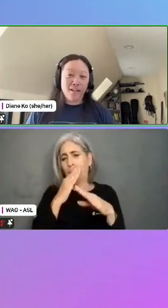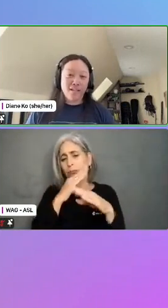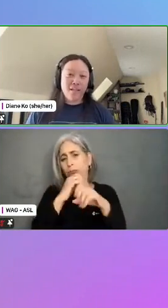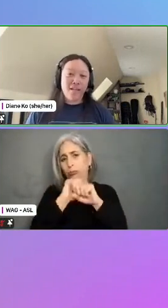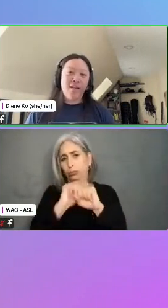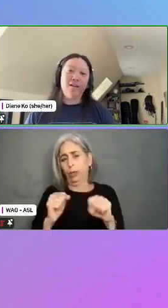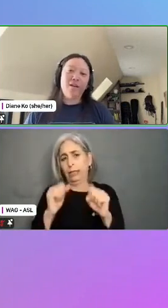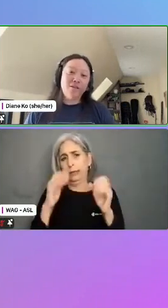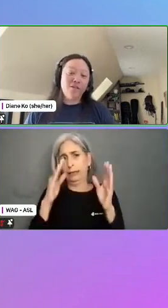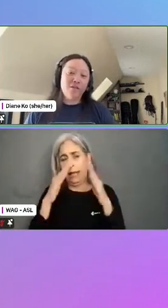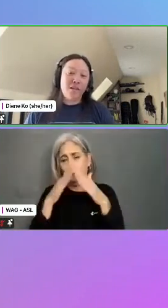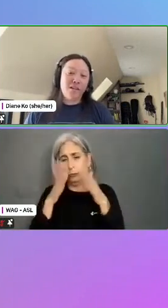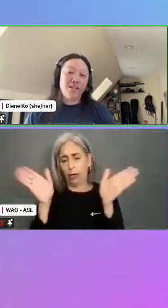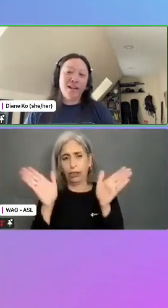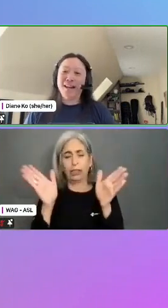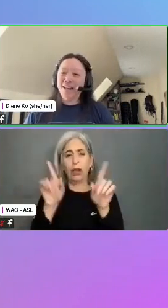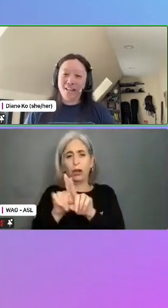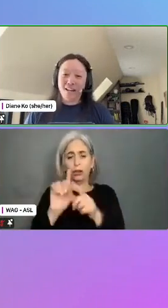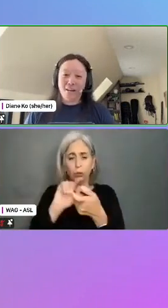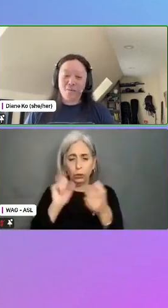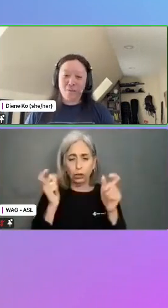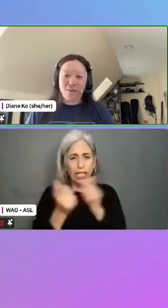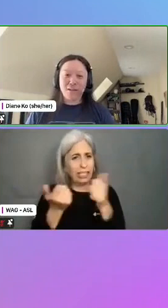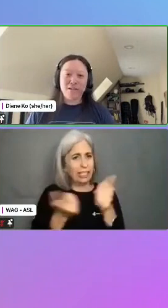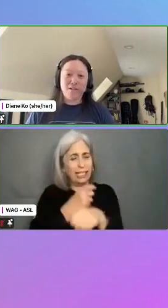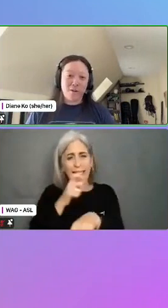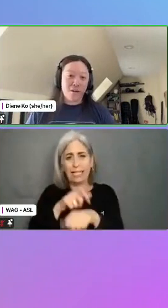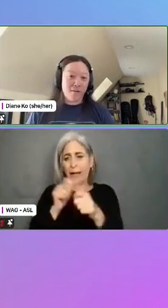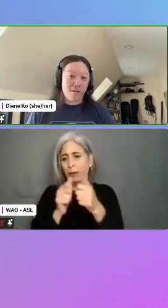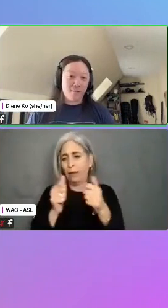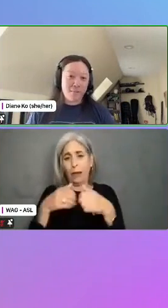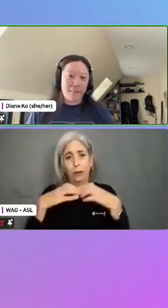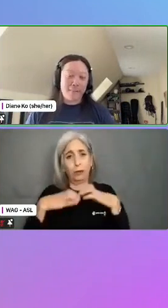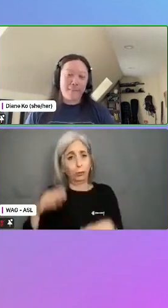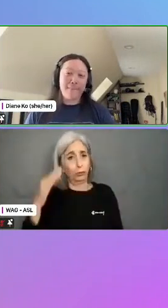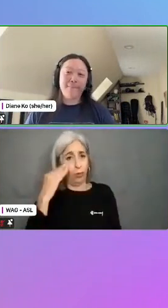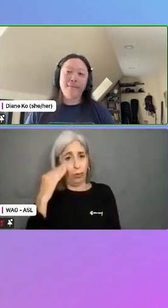optional error text. Let's add an error text prompt as